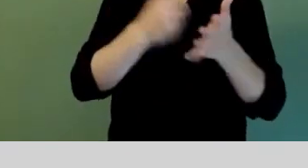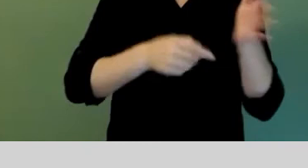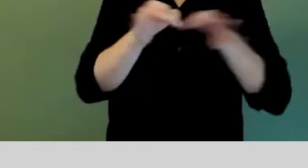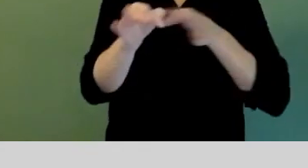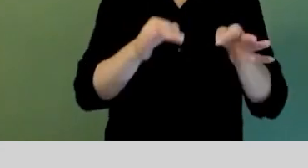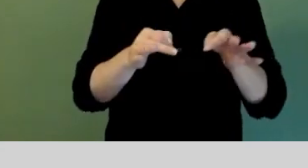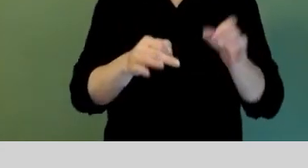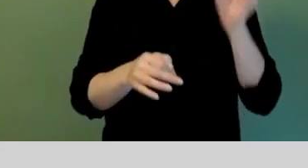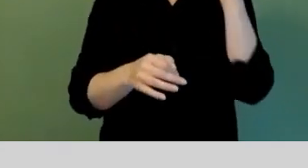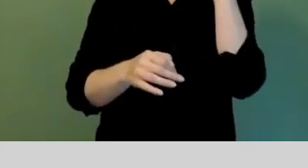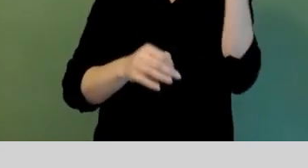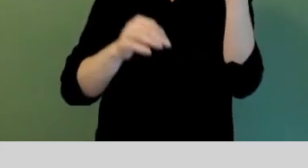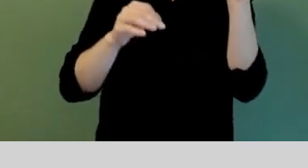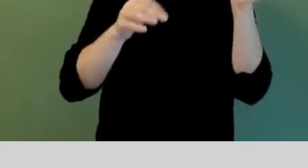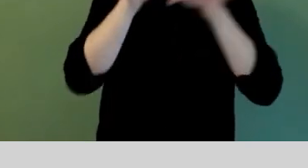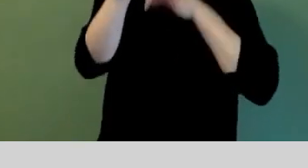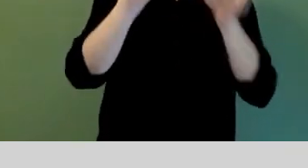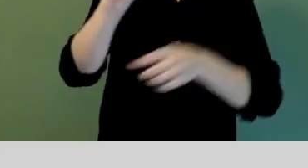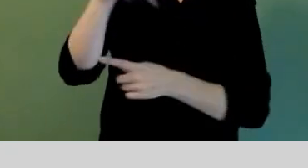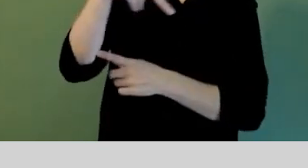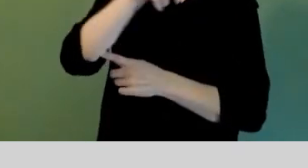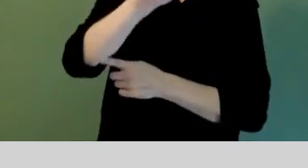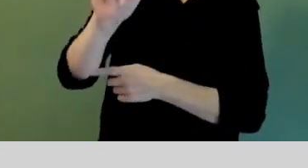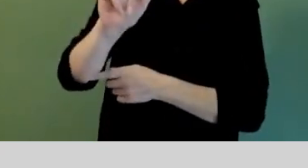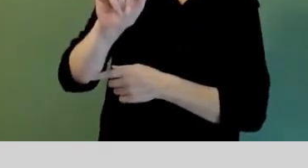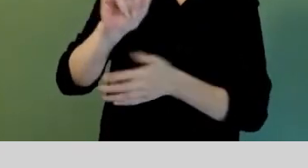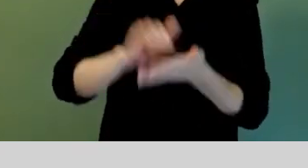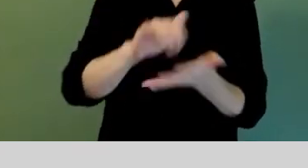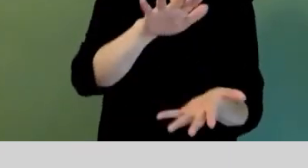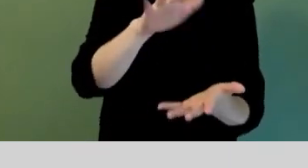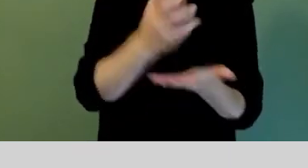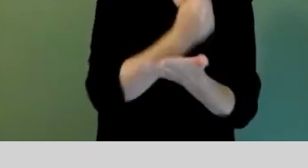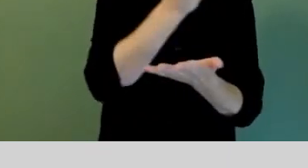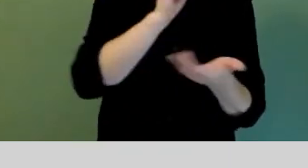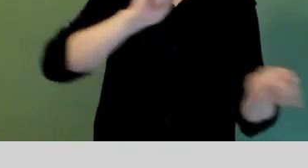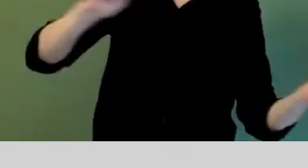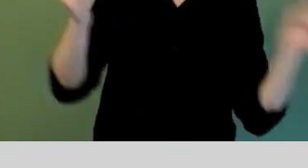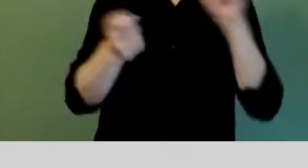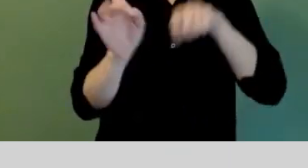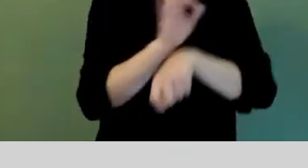which takes the transform function like map or filter and an iterable and then accepts a real function